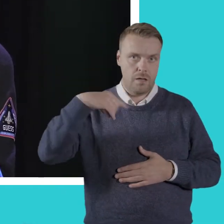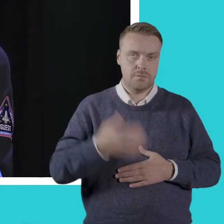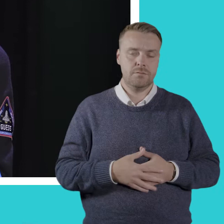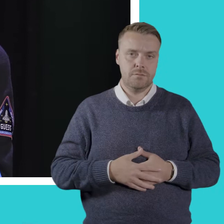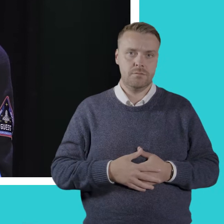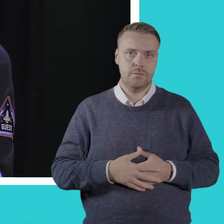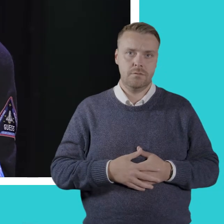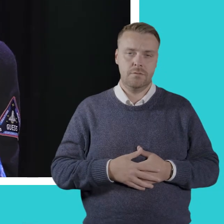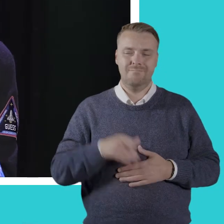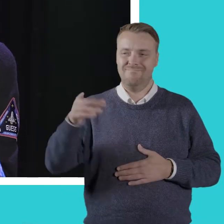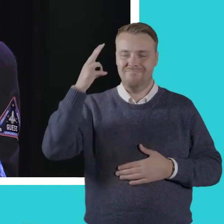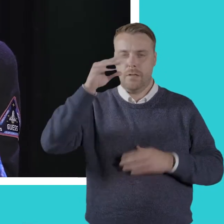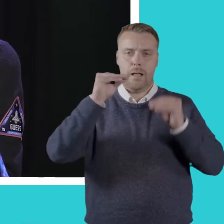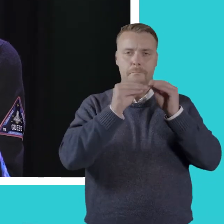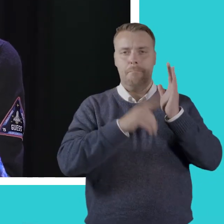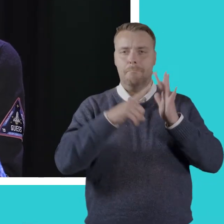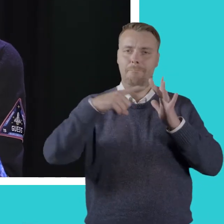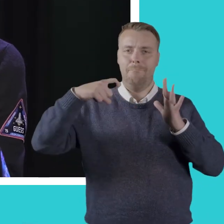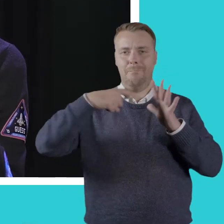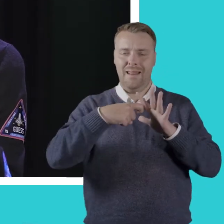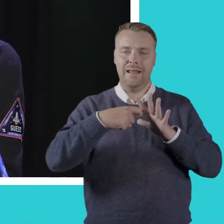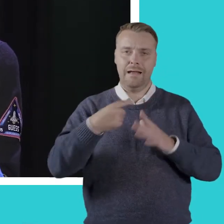get called blick a lot of dark skin jokes all that kind of stuff. I got a lot of colorism.